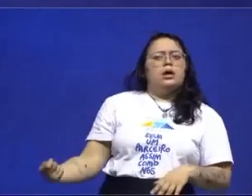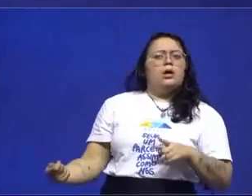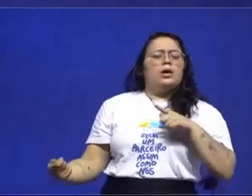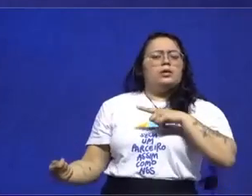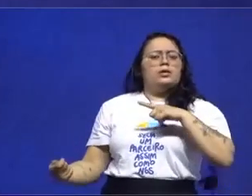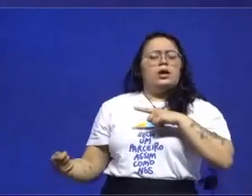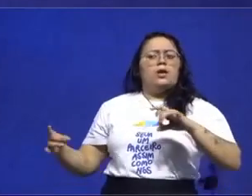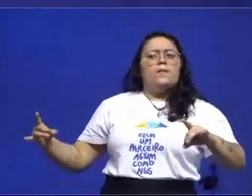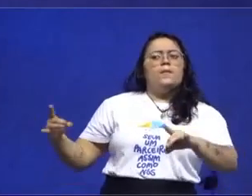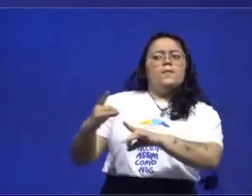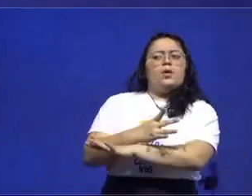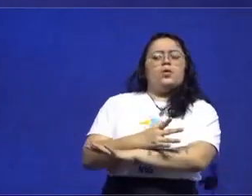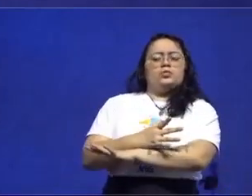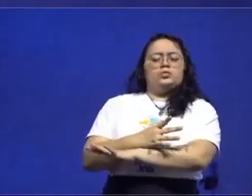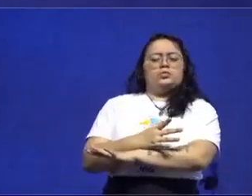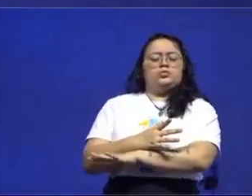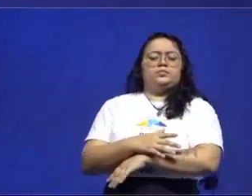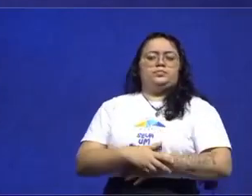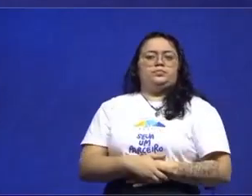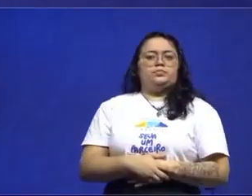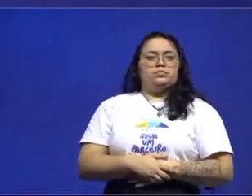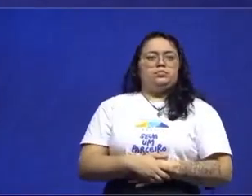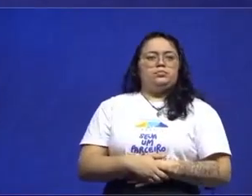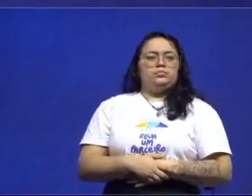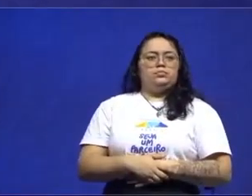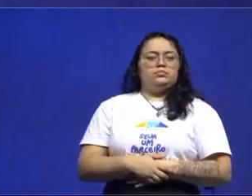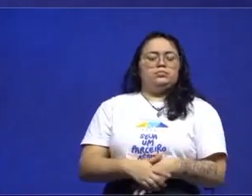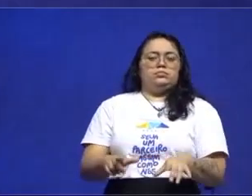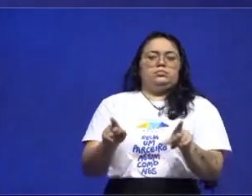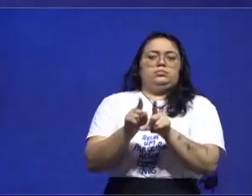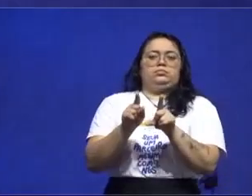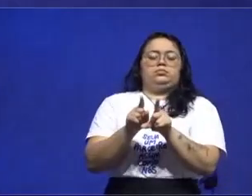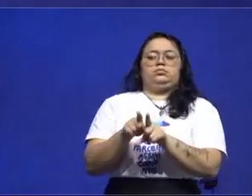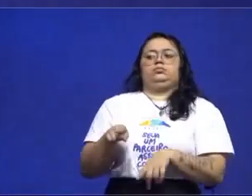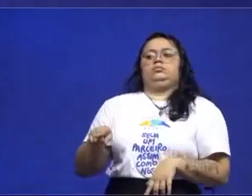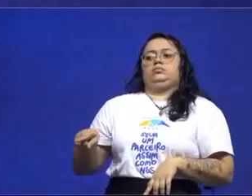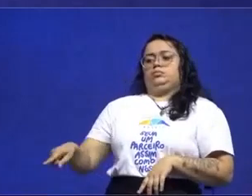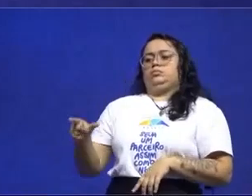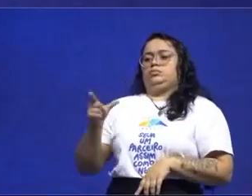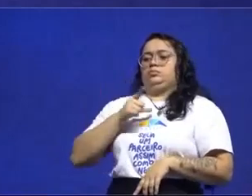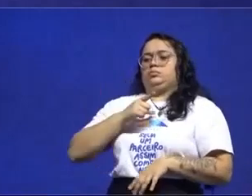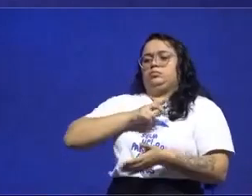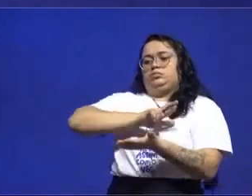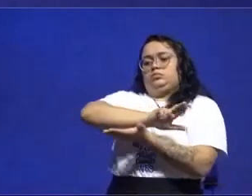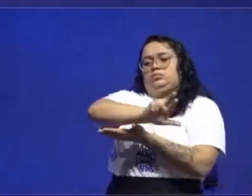for the diagnosis the tea it is a spectrum it has a wide variety of characteristics so